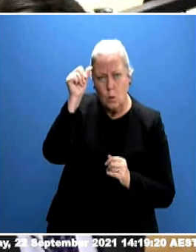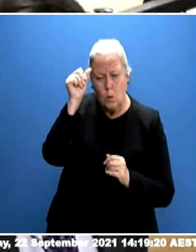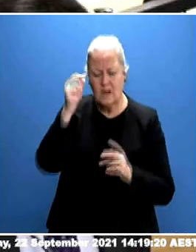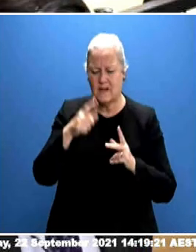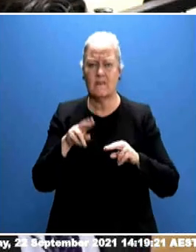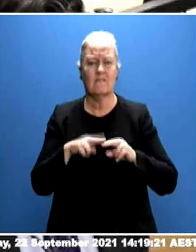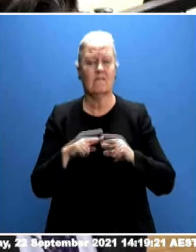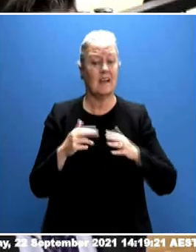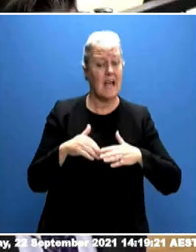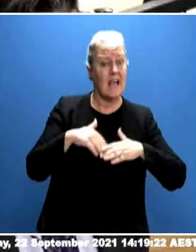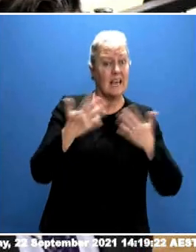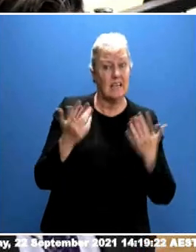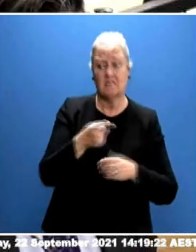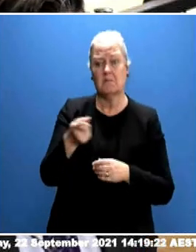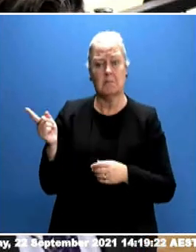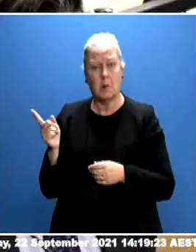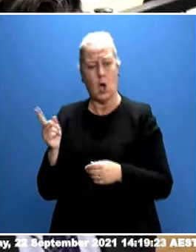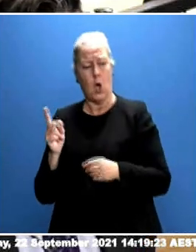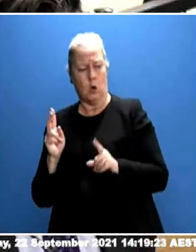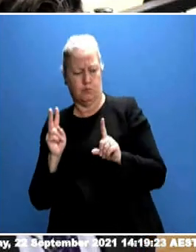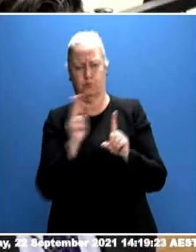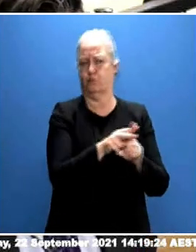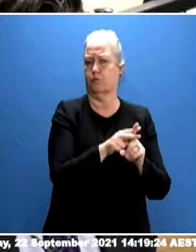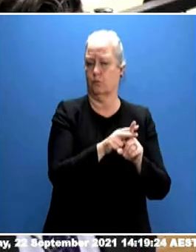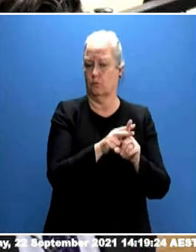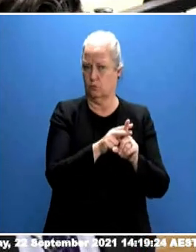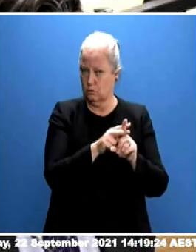applications made to the Supreme Court in that context?